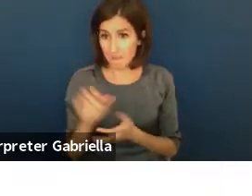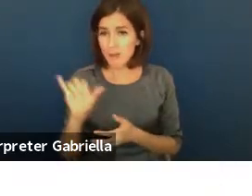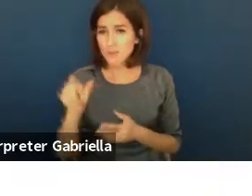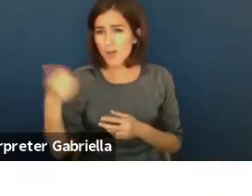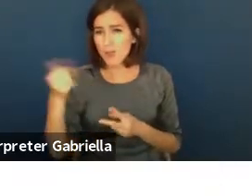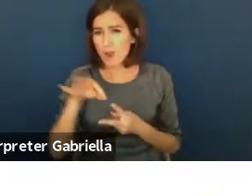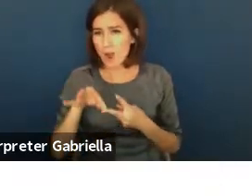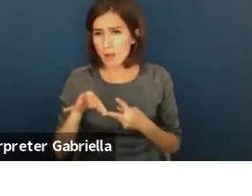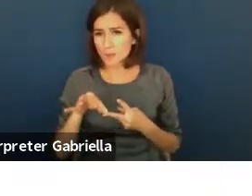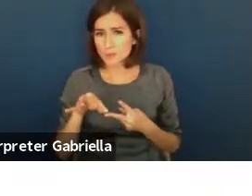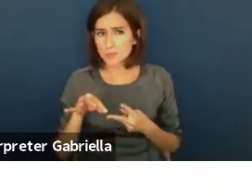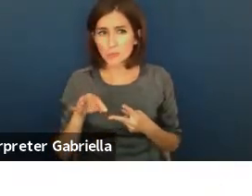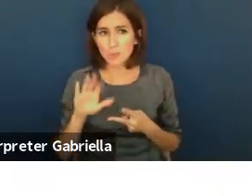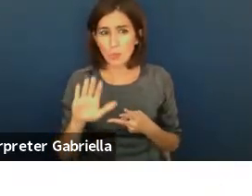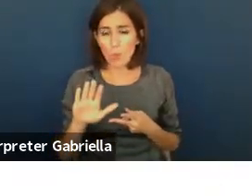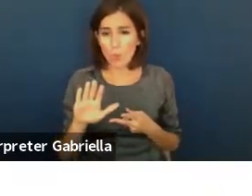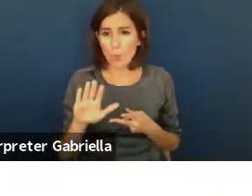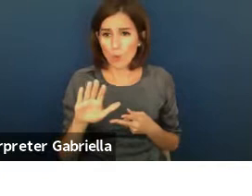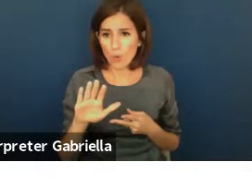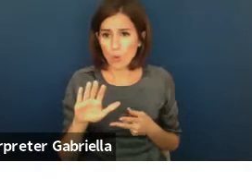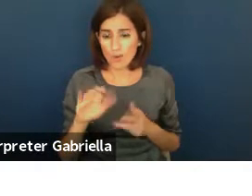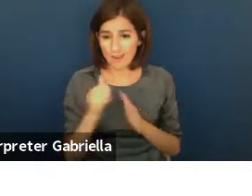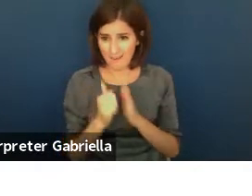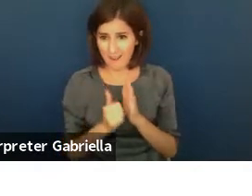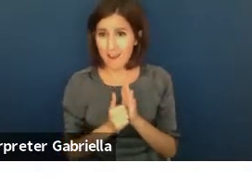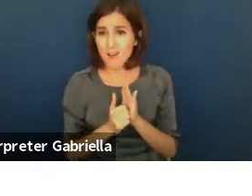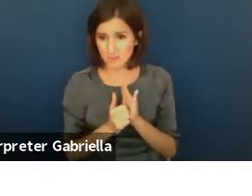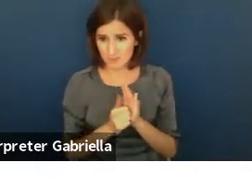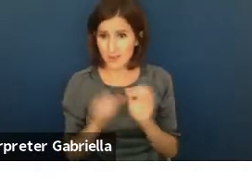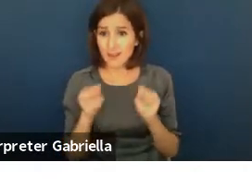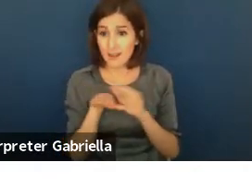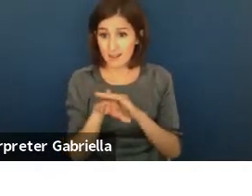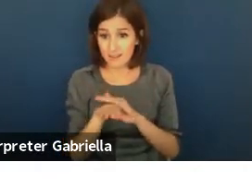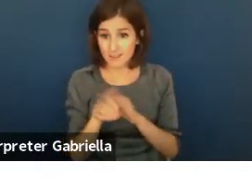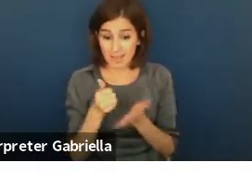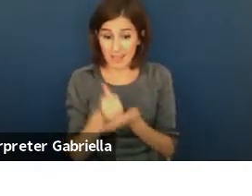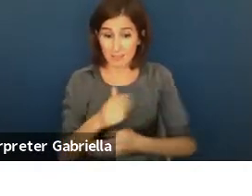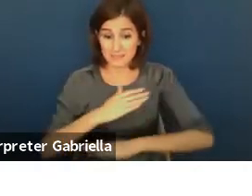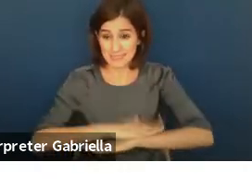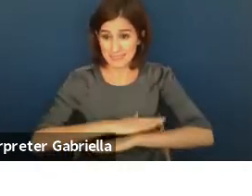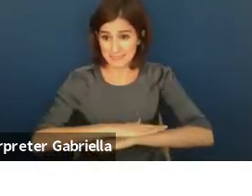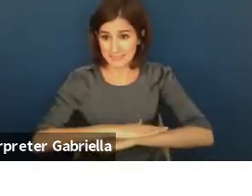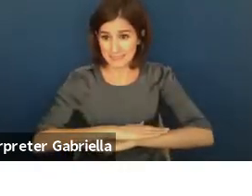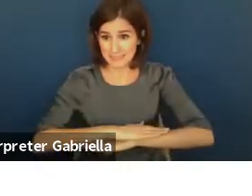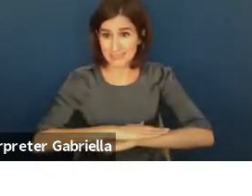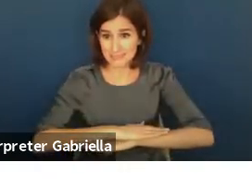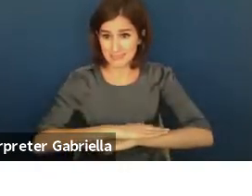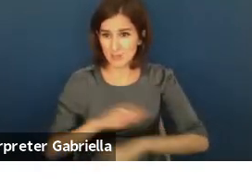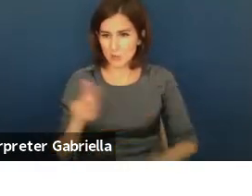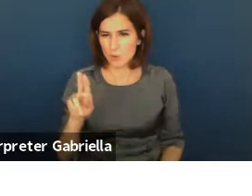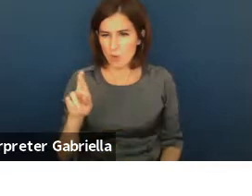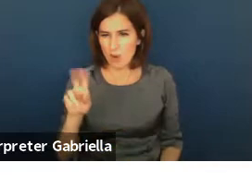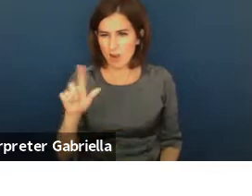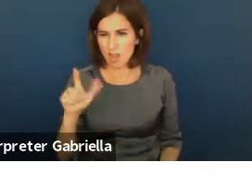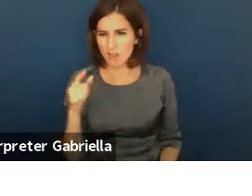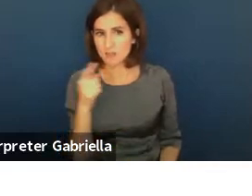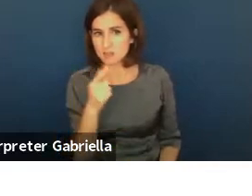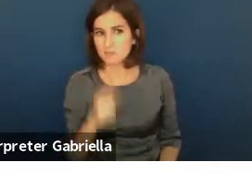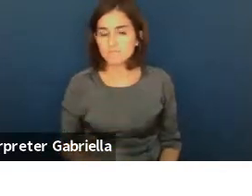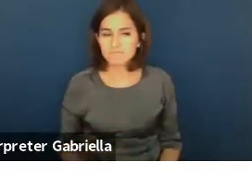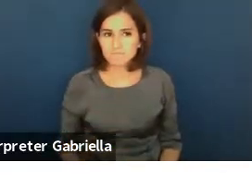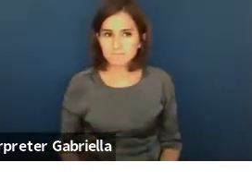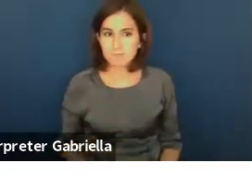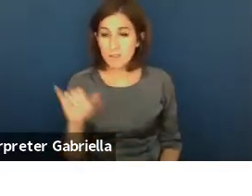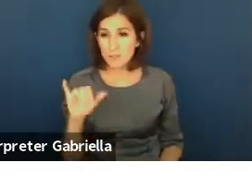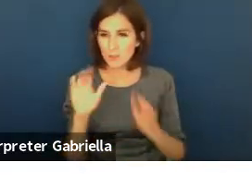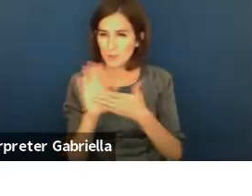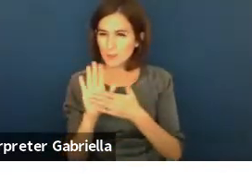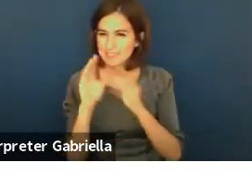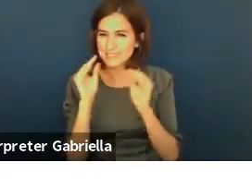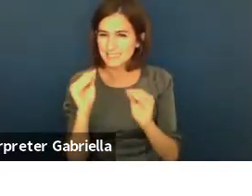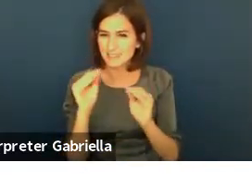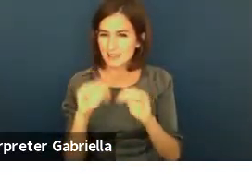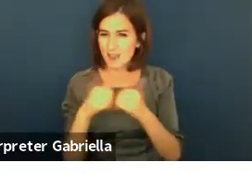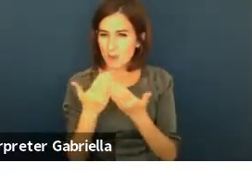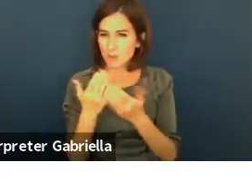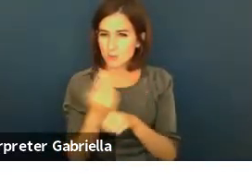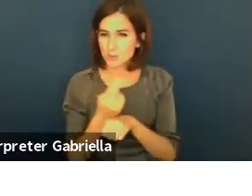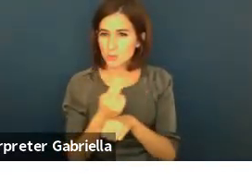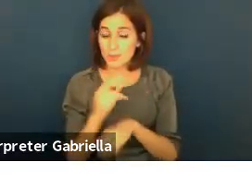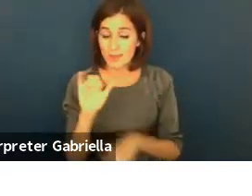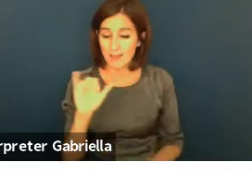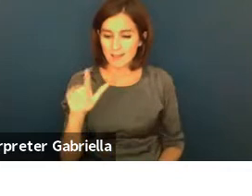Linda Kobashigawa: In your account to access the help desk and the URLs up here and there are instructional videos. There's a link. I think that shows you how to register.